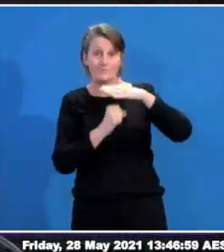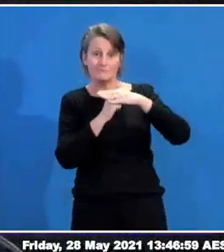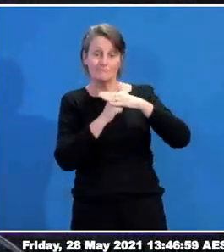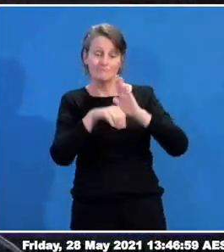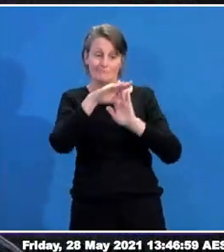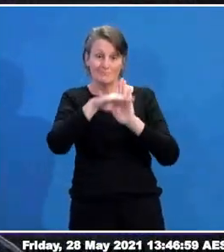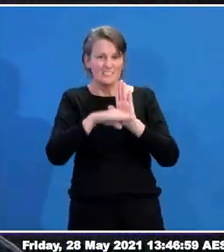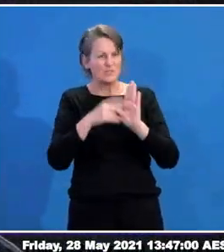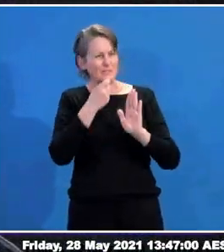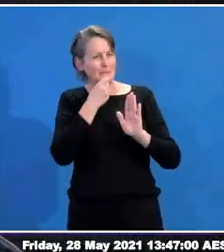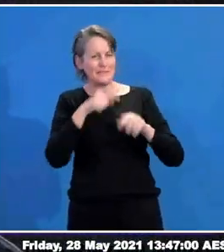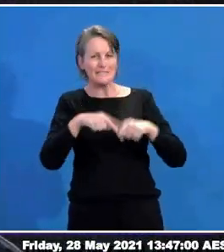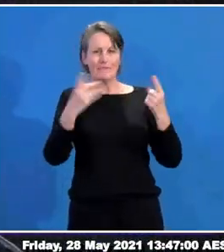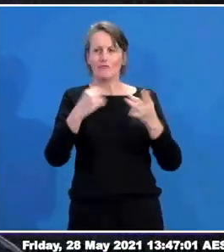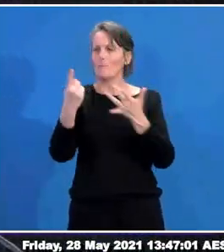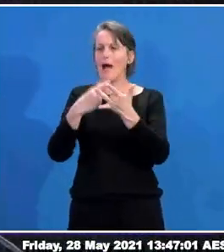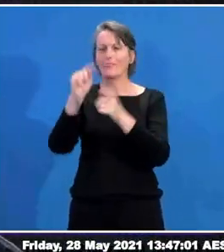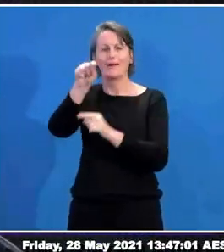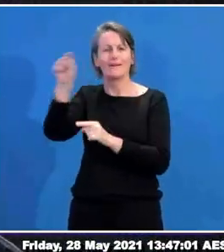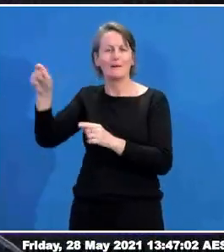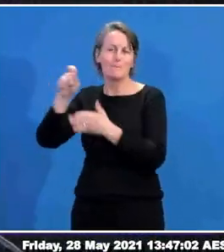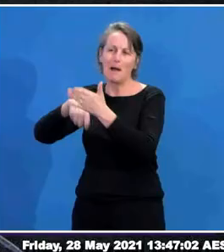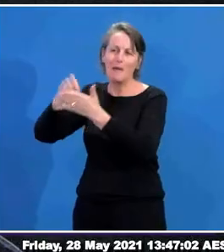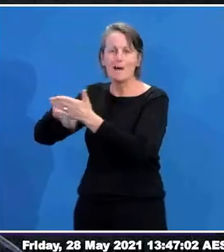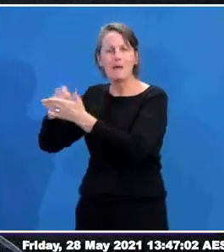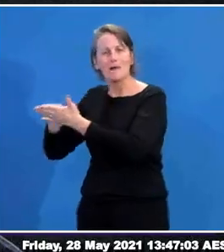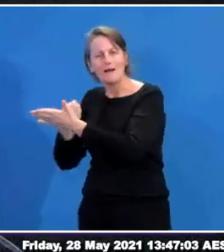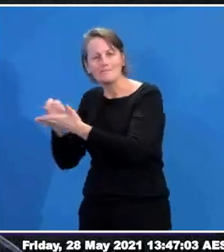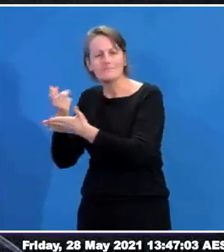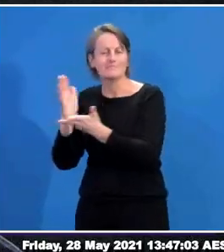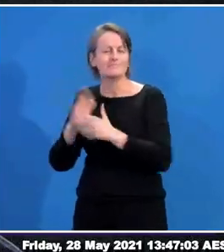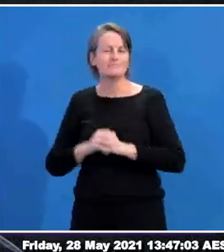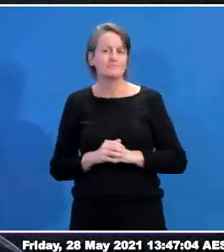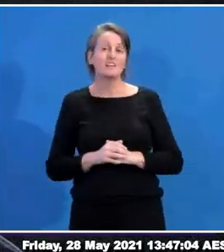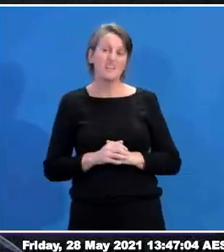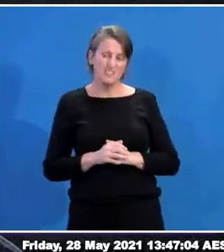MR McNAUGHTON: Yes, in regards to that we've got a price guide about what maximum